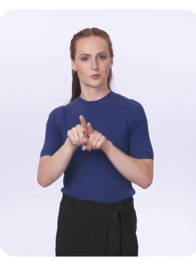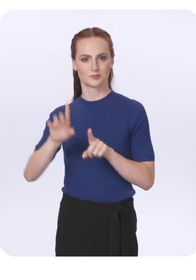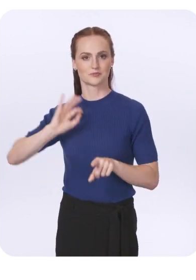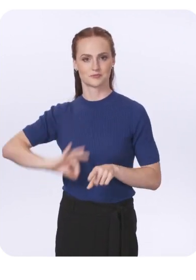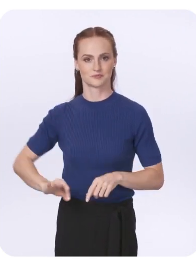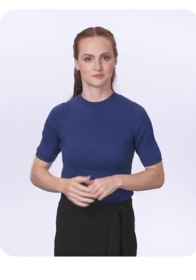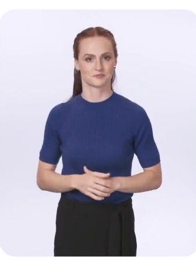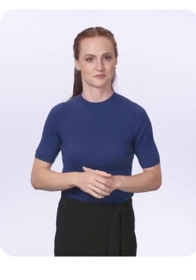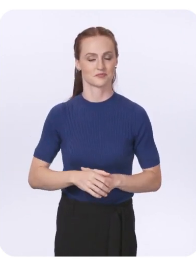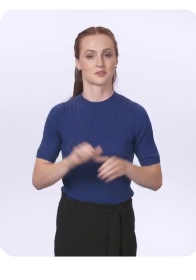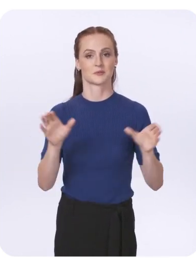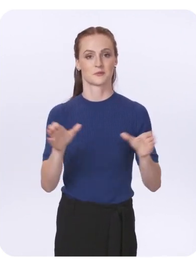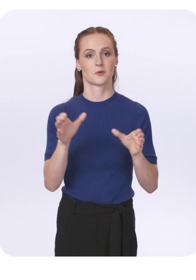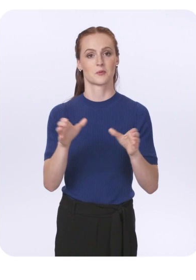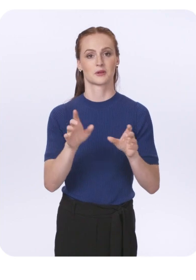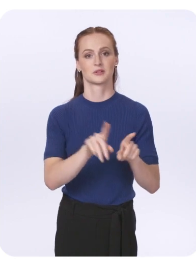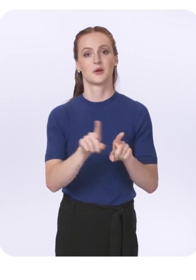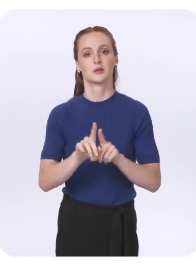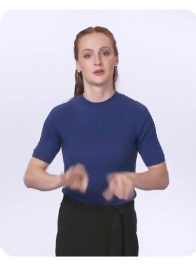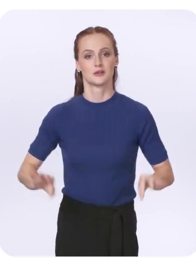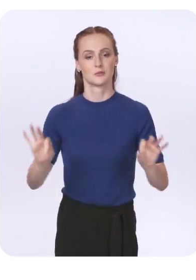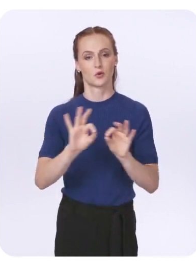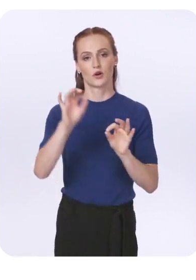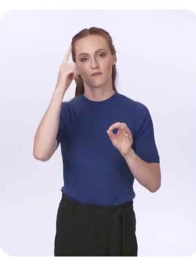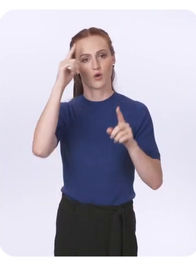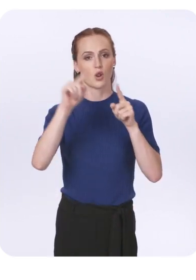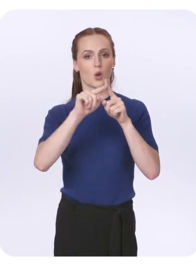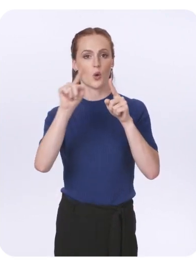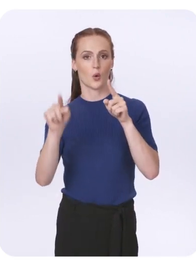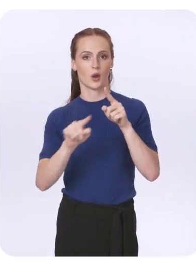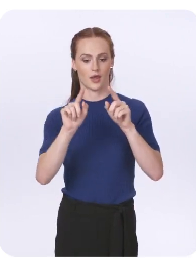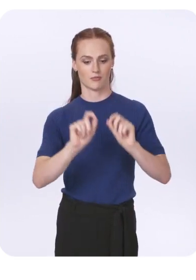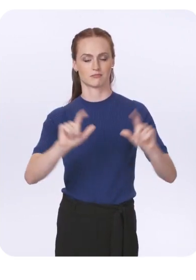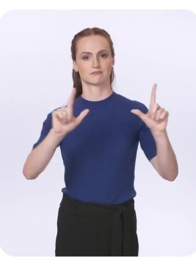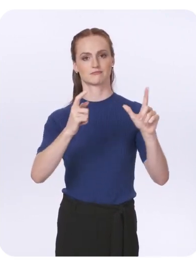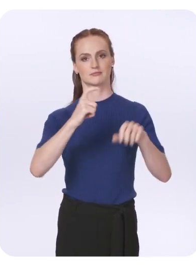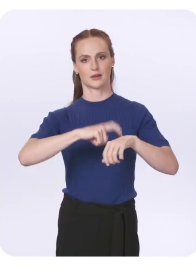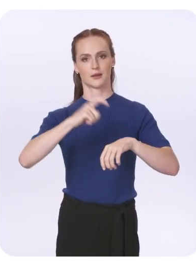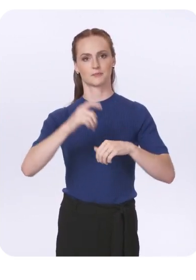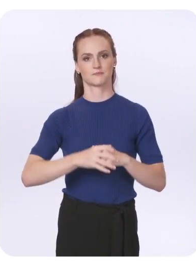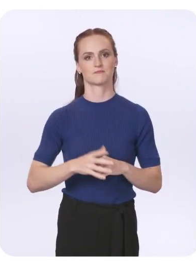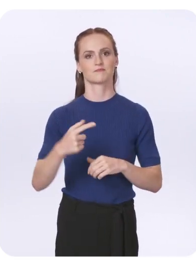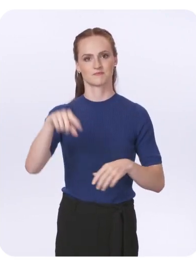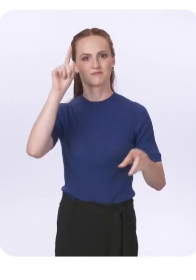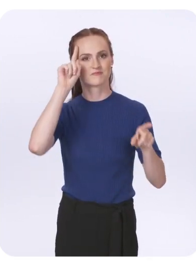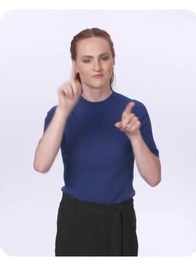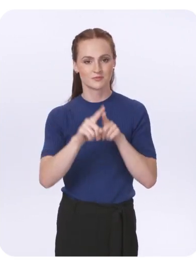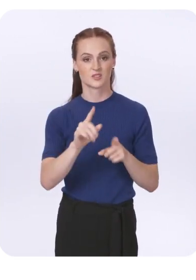Performance also matters in areas like loading time. I think many of us agree that having your app load in five seconds